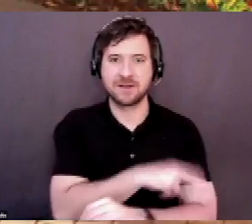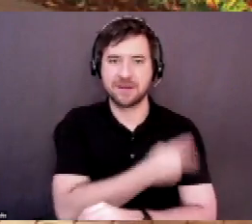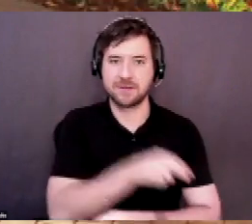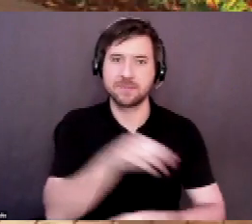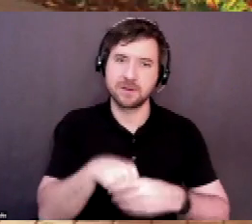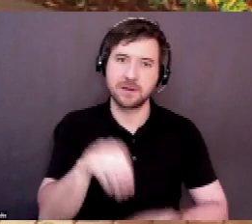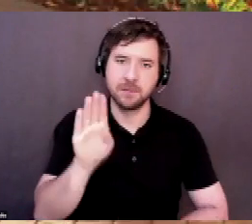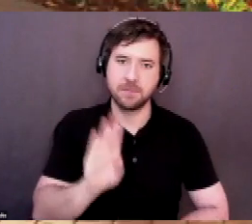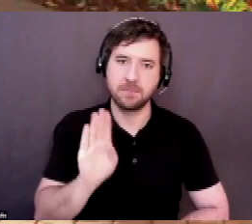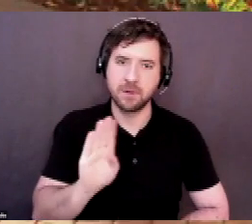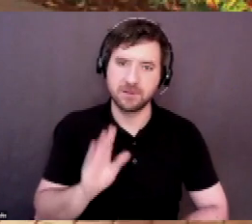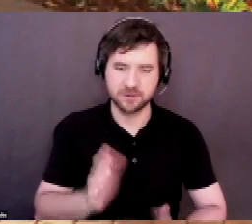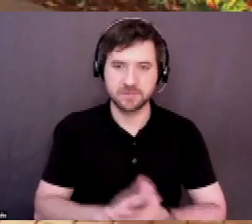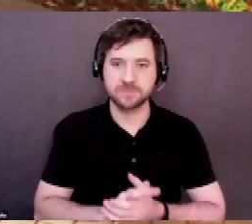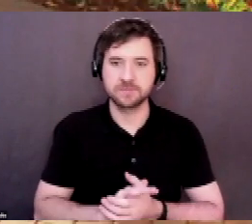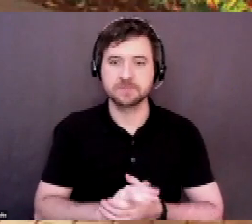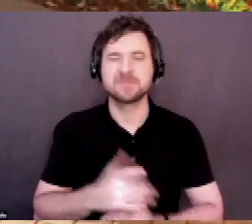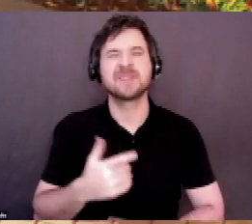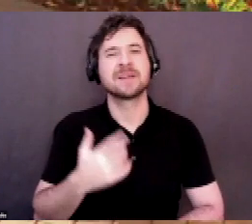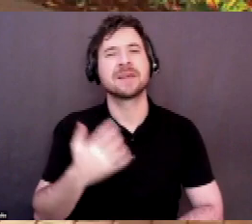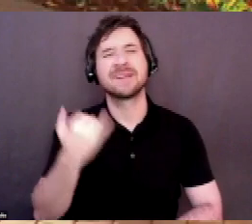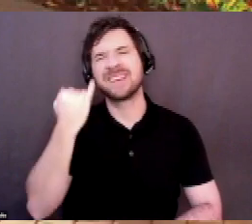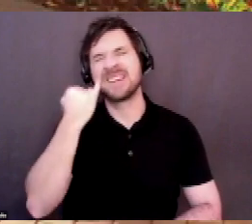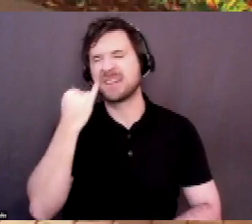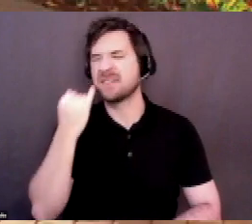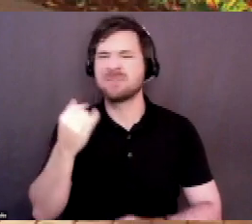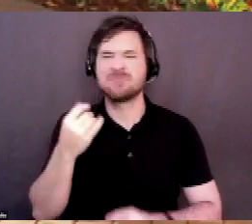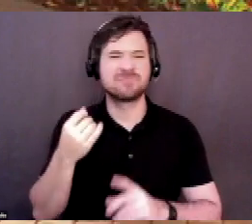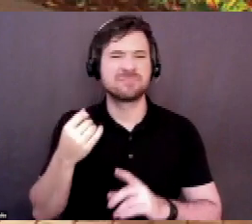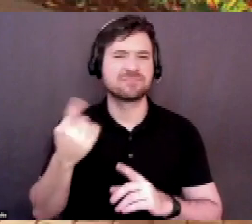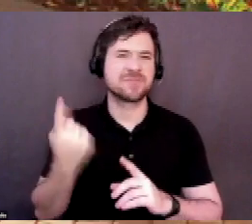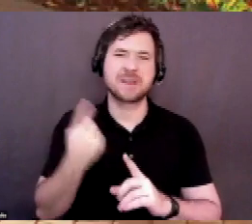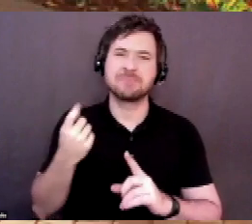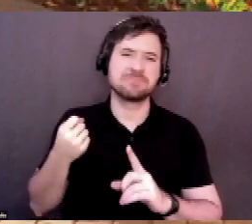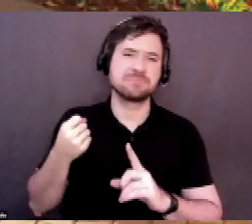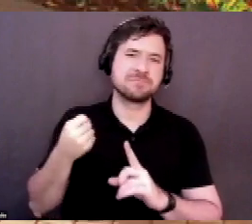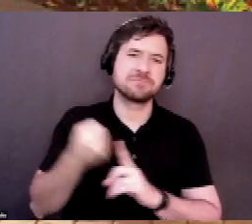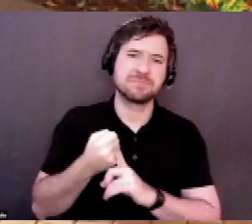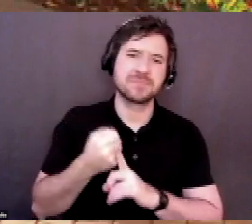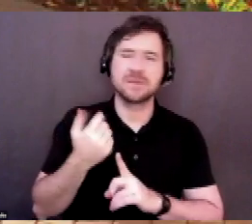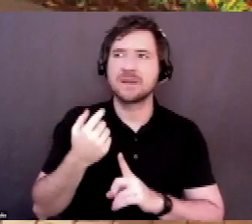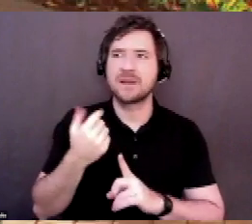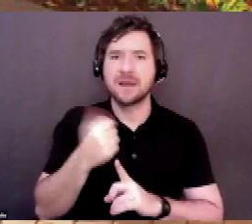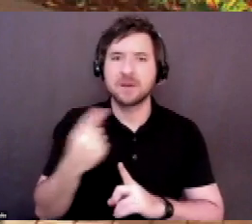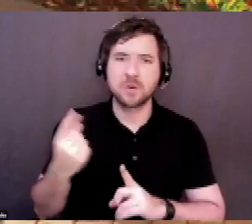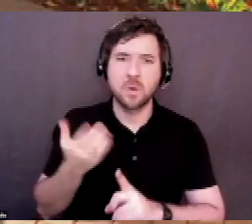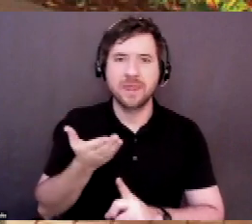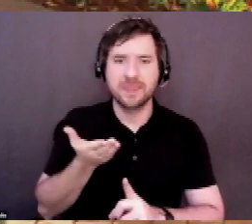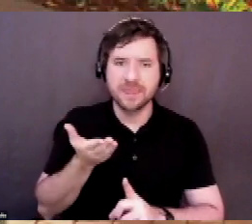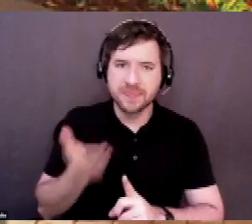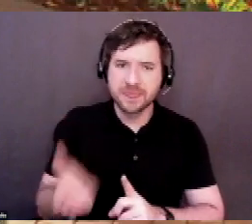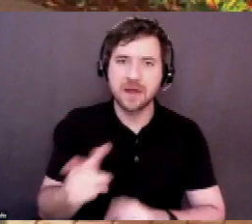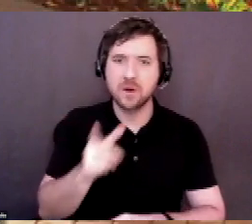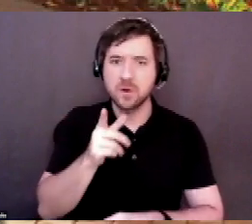the the off chance that anybody there who took care of me had maybe seen someone like me before.